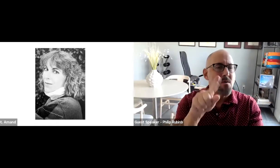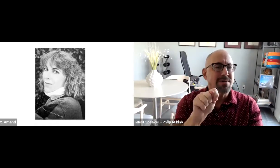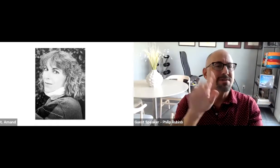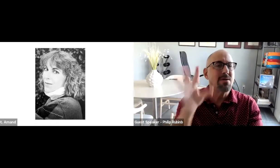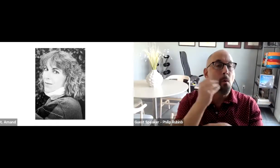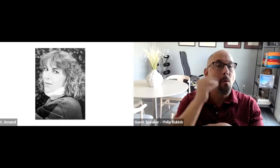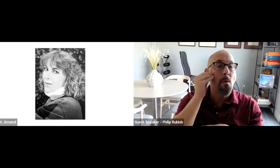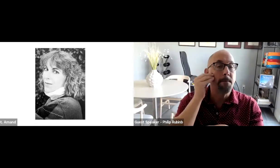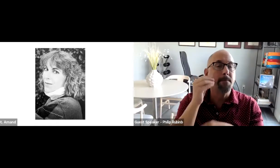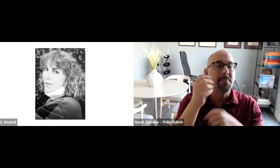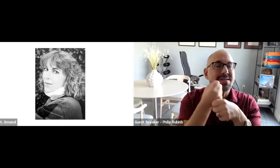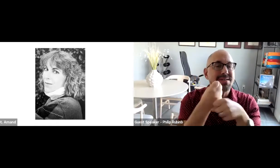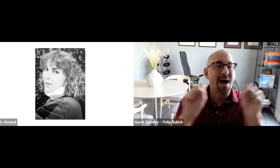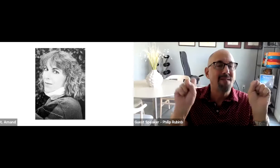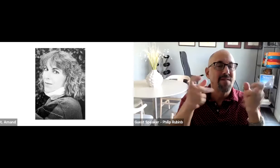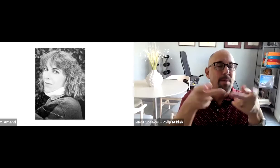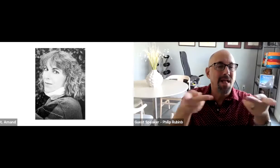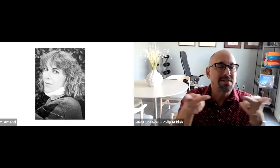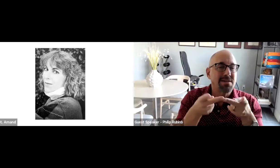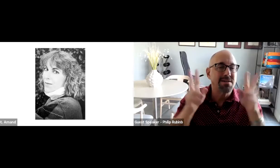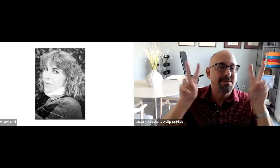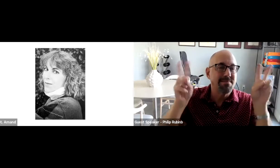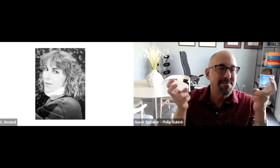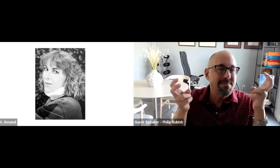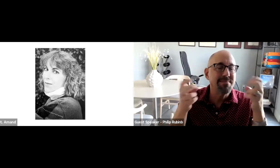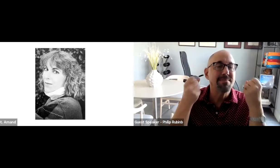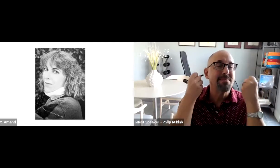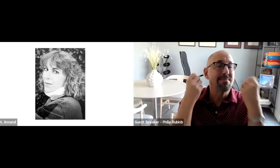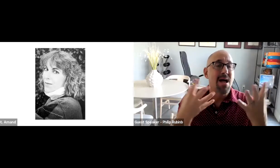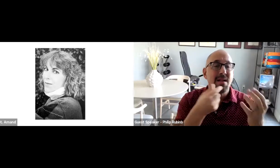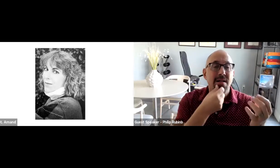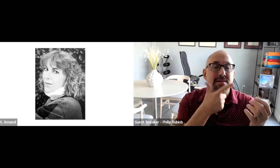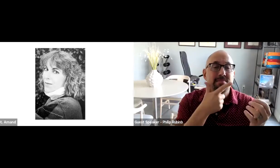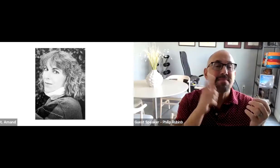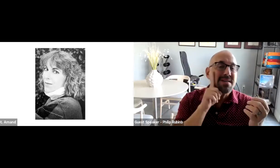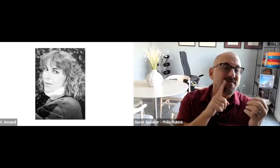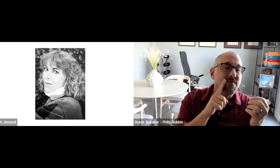Guy was a wonderful host. His home was a safe haven